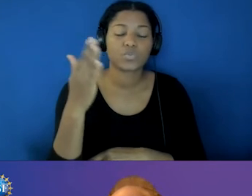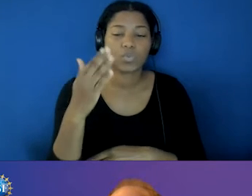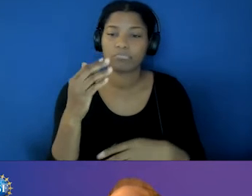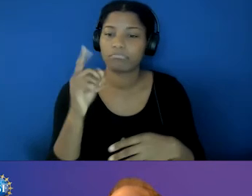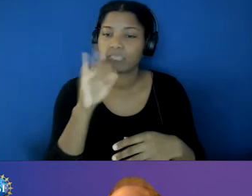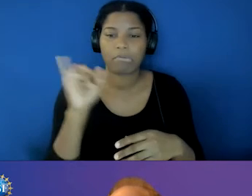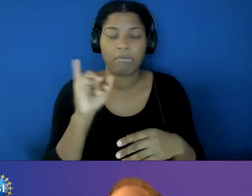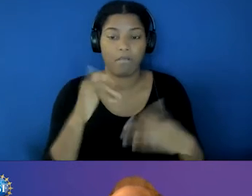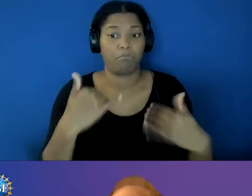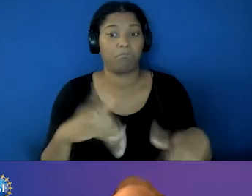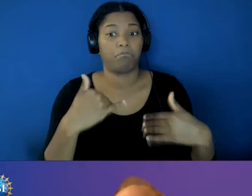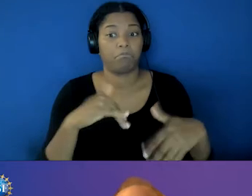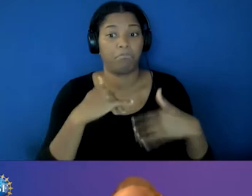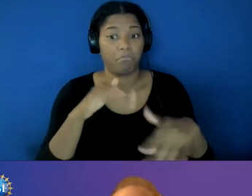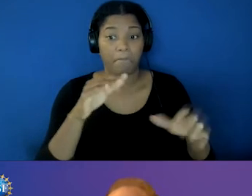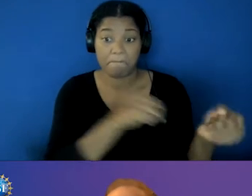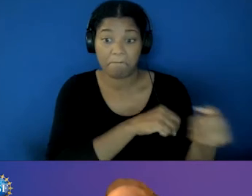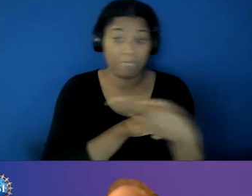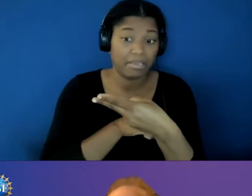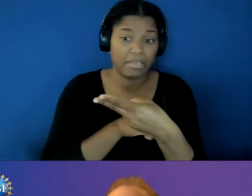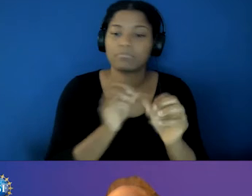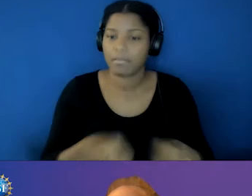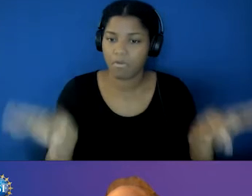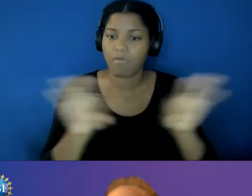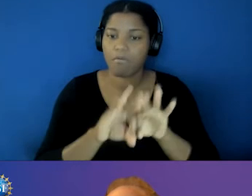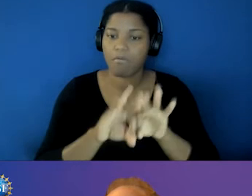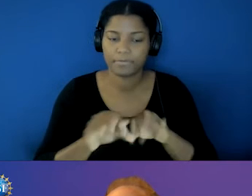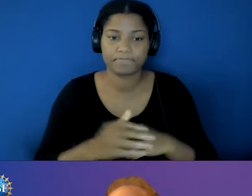collaborations in the local geographic region that you can tap into,